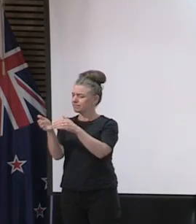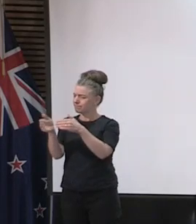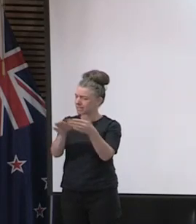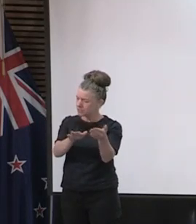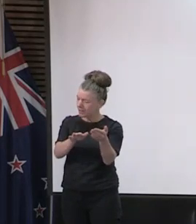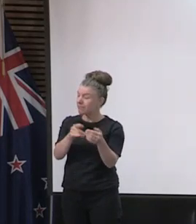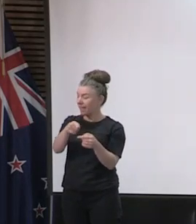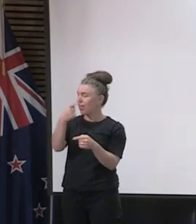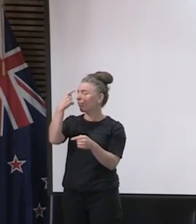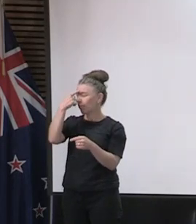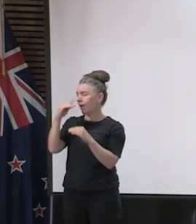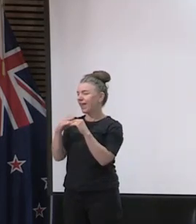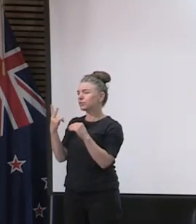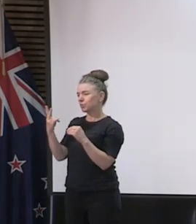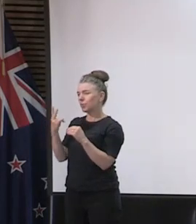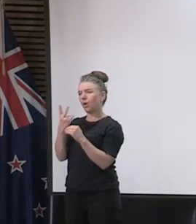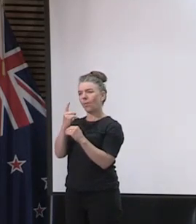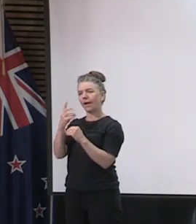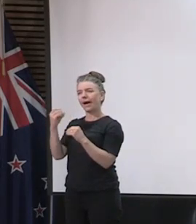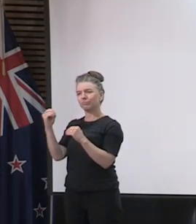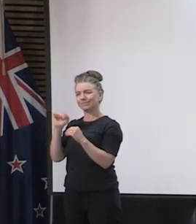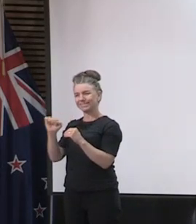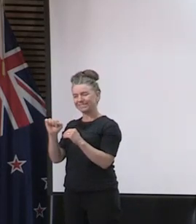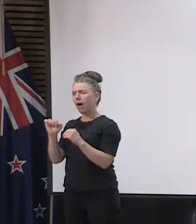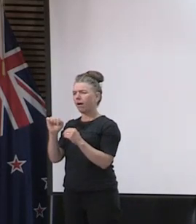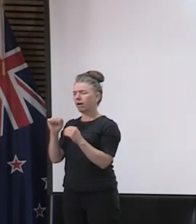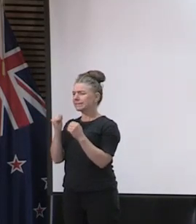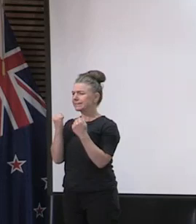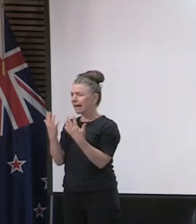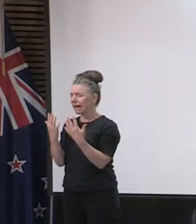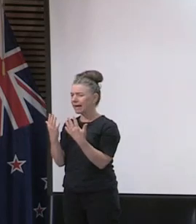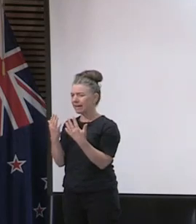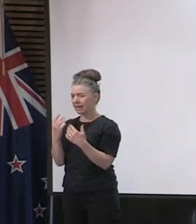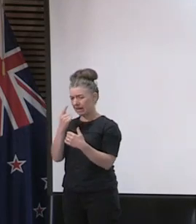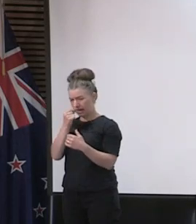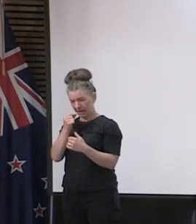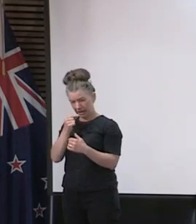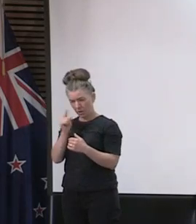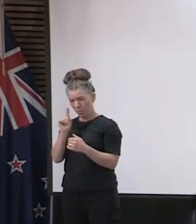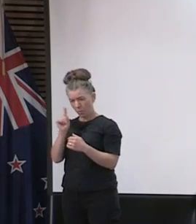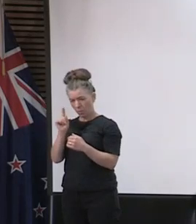loved lost love -- lost loved